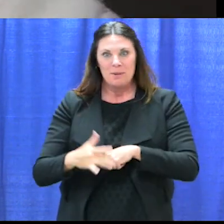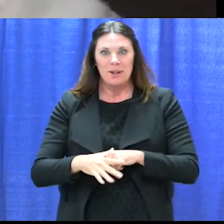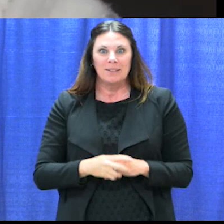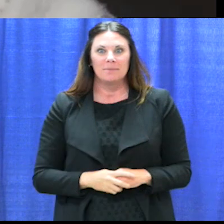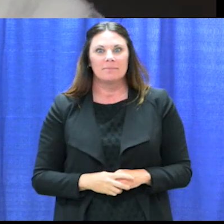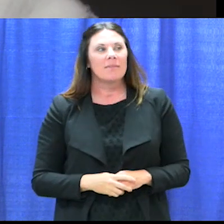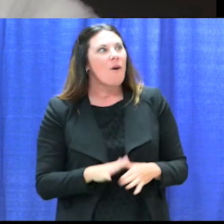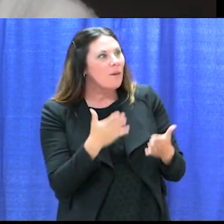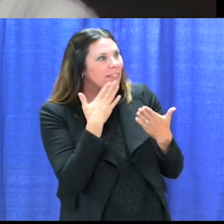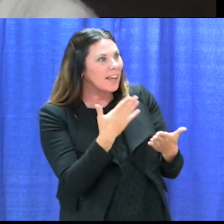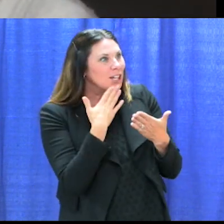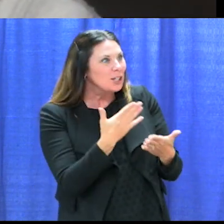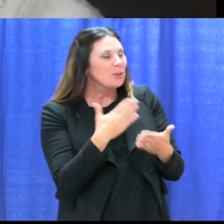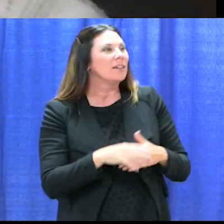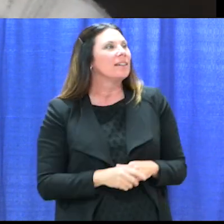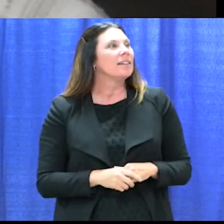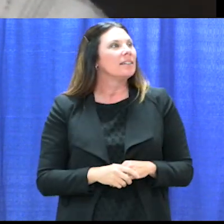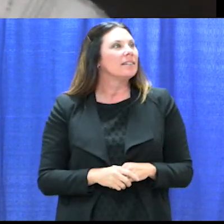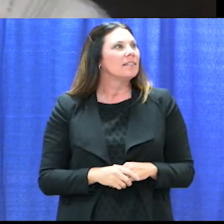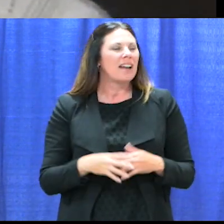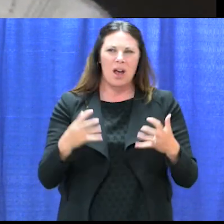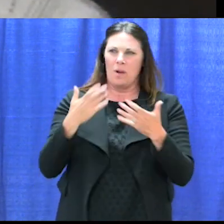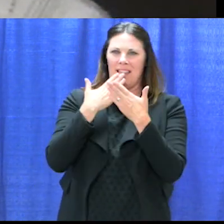And I want to thank all the folks involved in this task force.